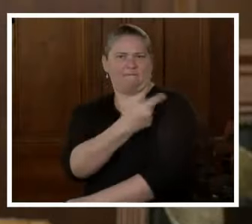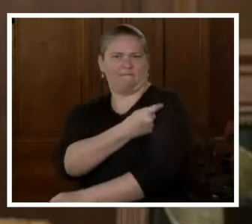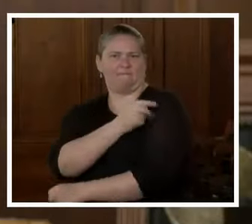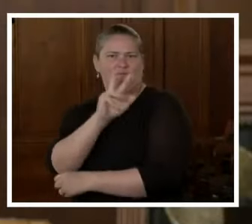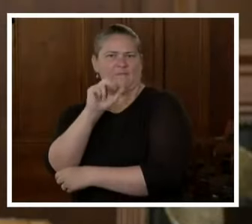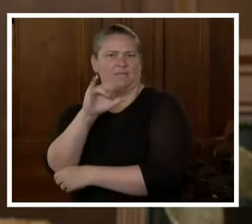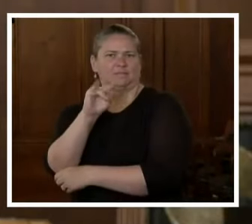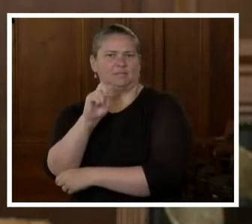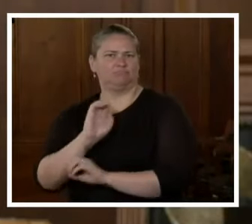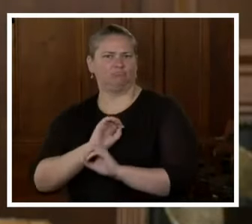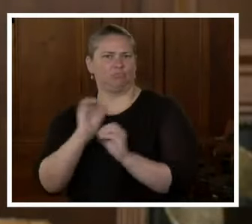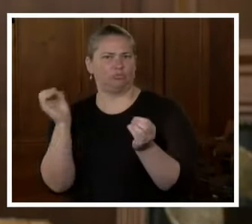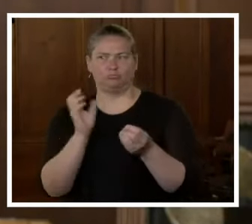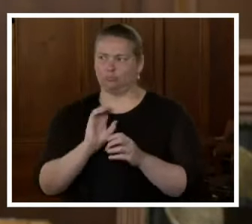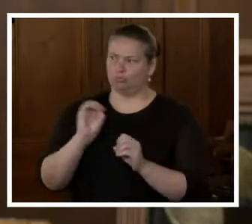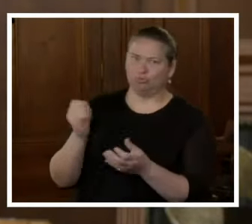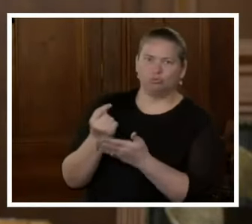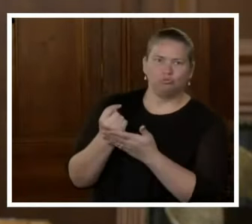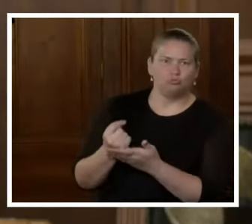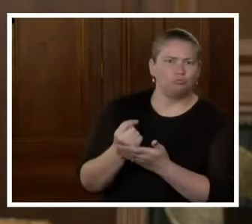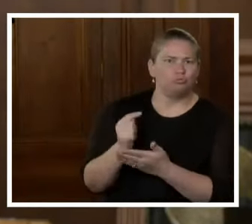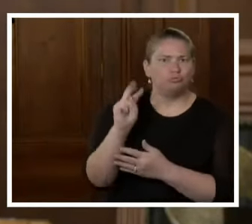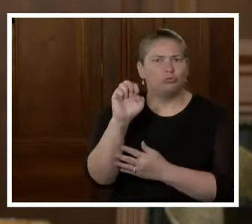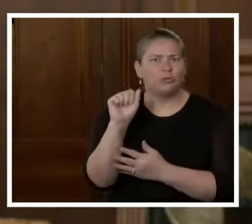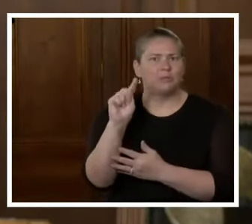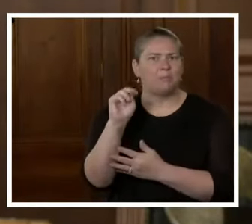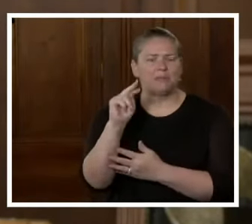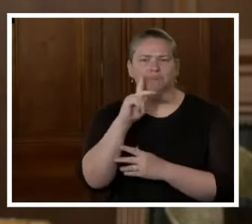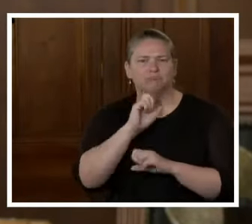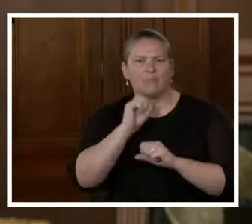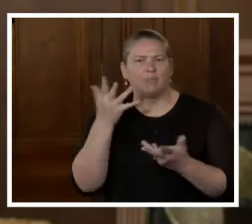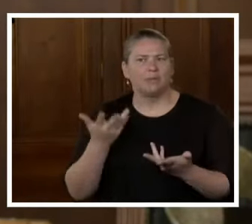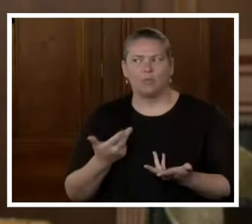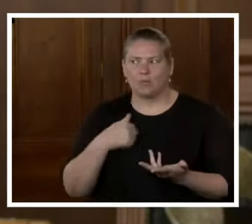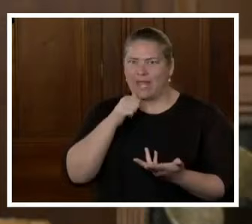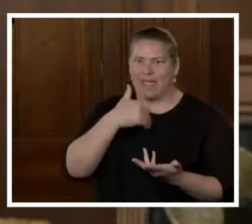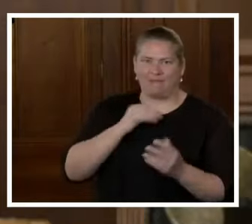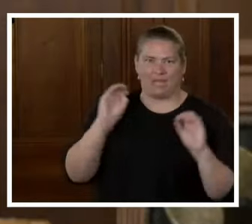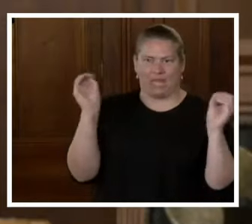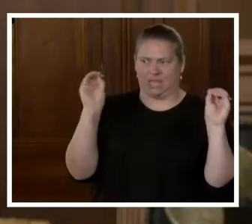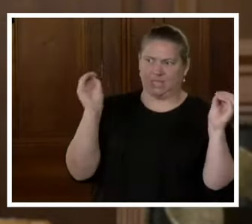THEY MAY BE PROTECTING SOMEONE WHO IS IN A VULNERABLE CATEGORY AND AT HIGH-RISK.